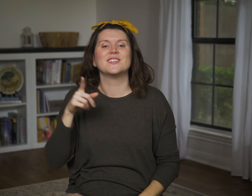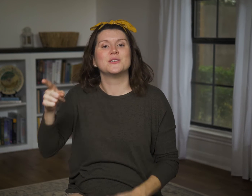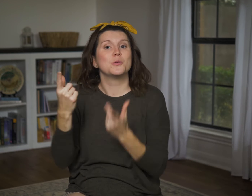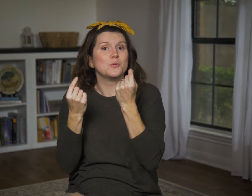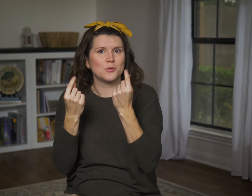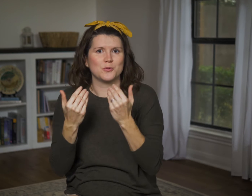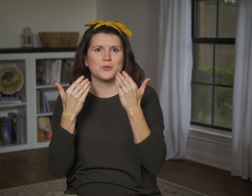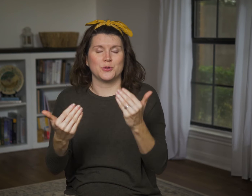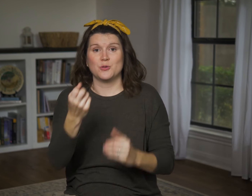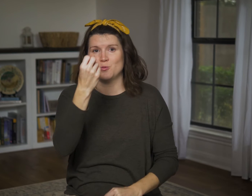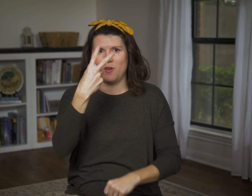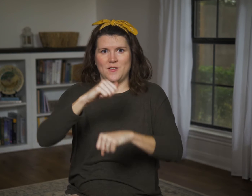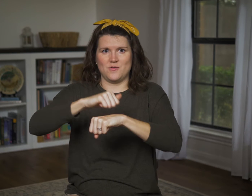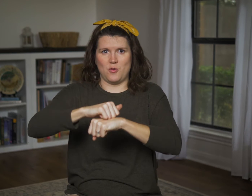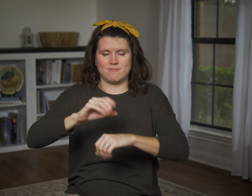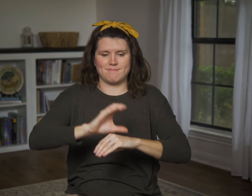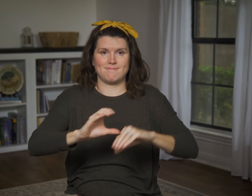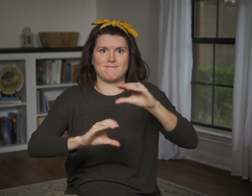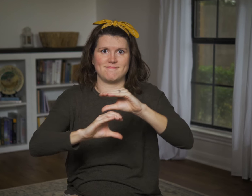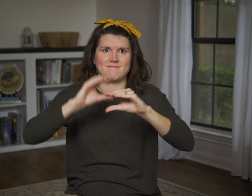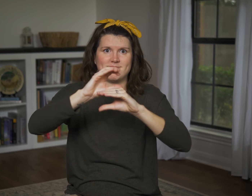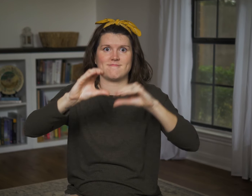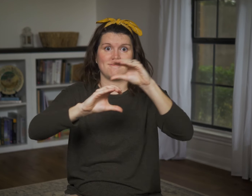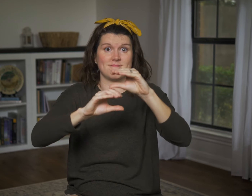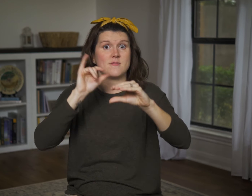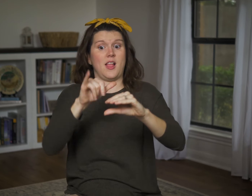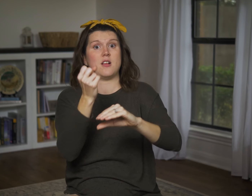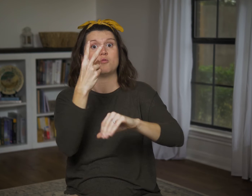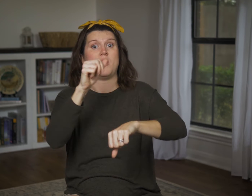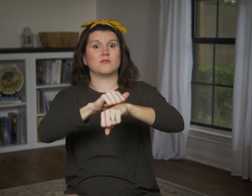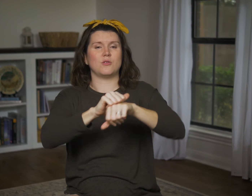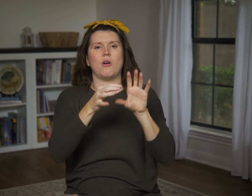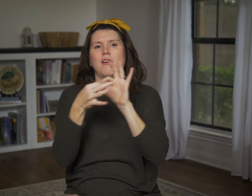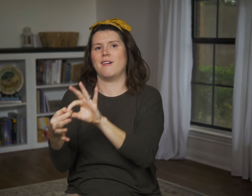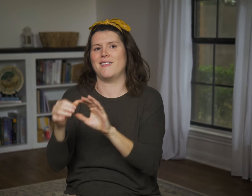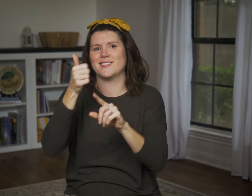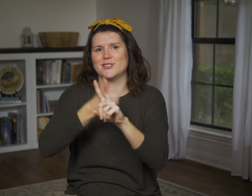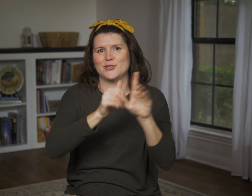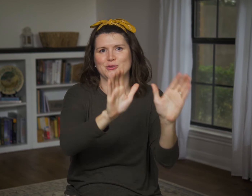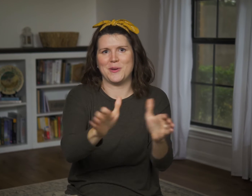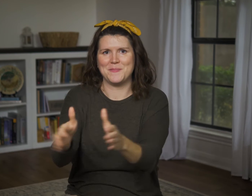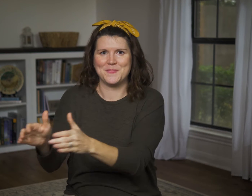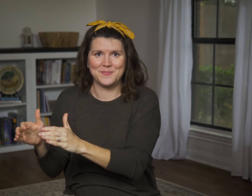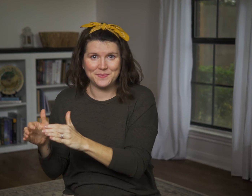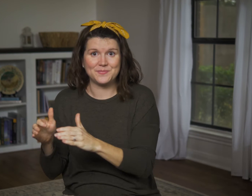then He has them set up 12 stones, one for each tribe.